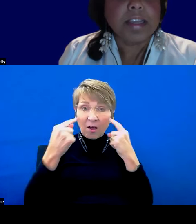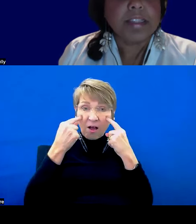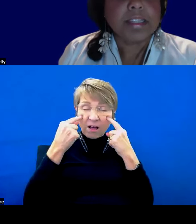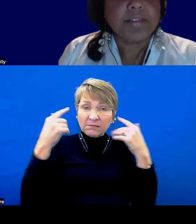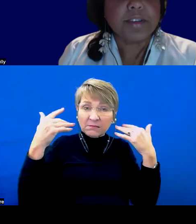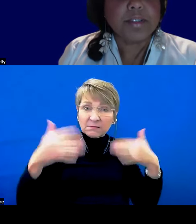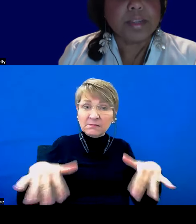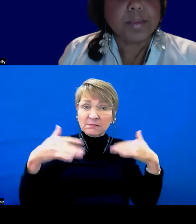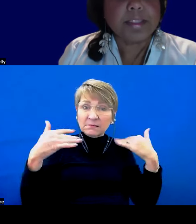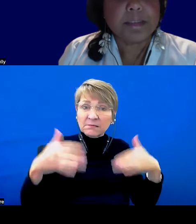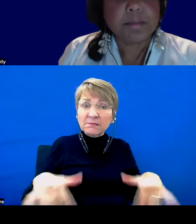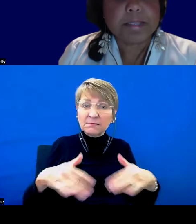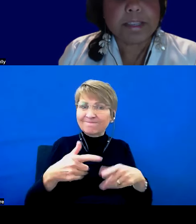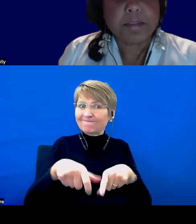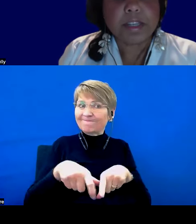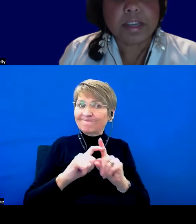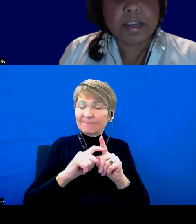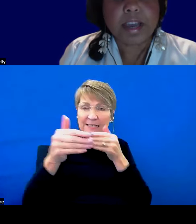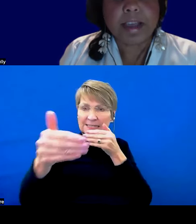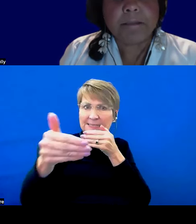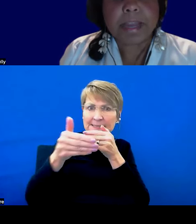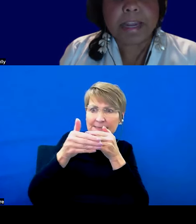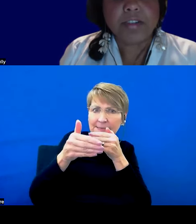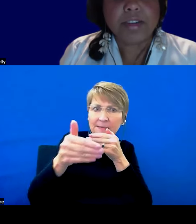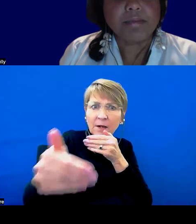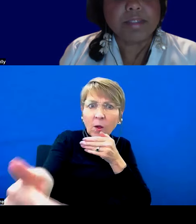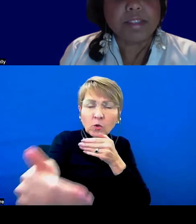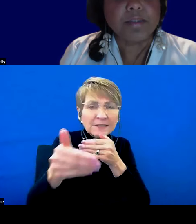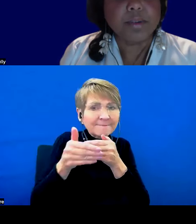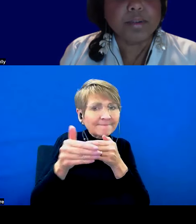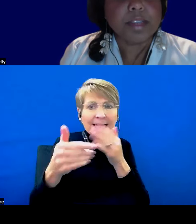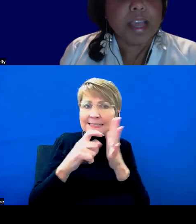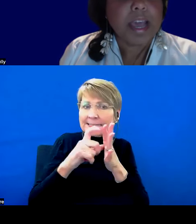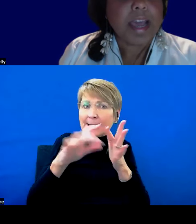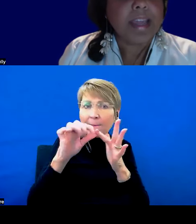So difficulty with depth perception and increased risk of falls and it